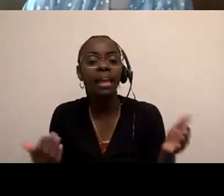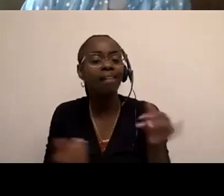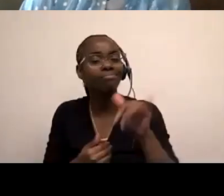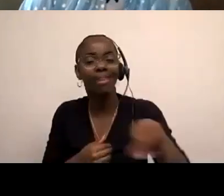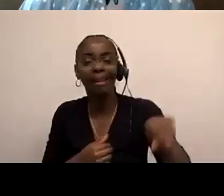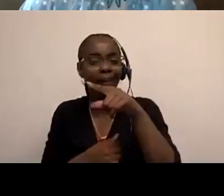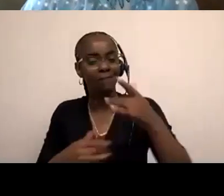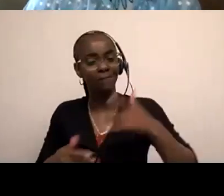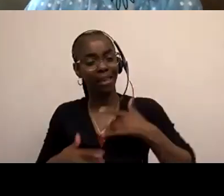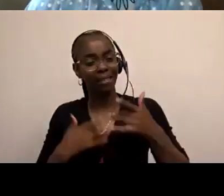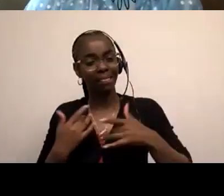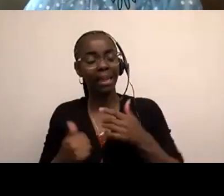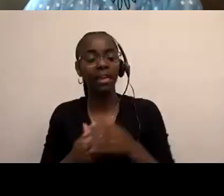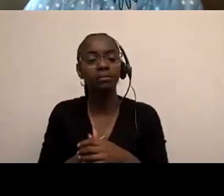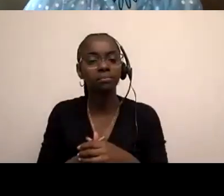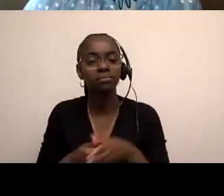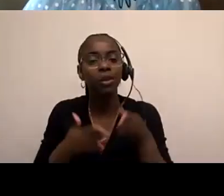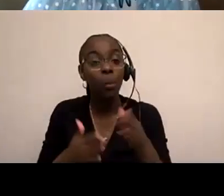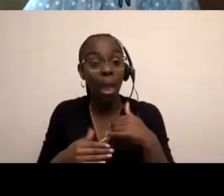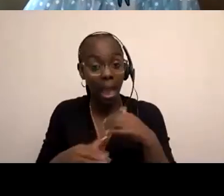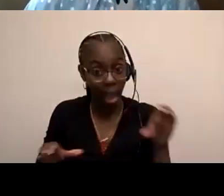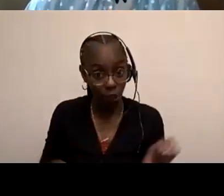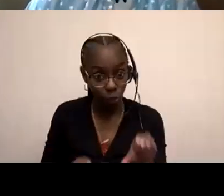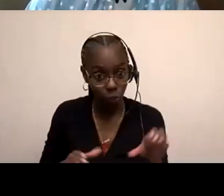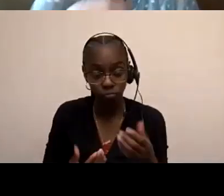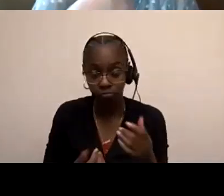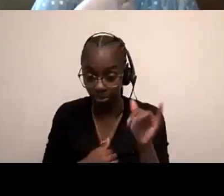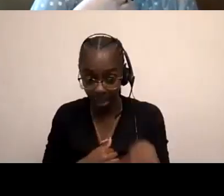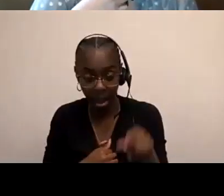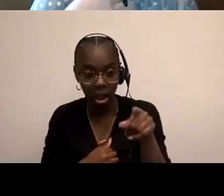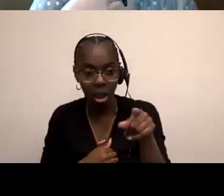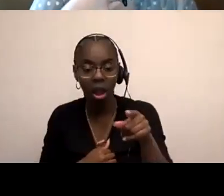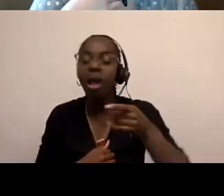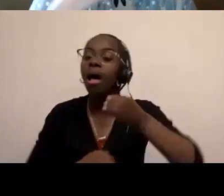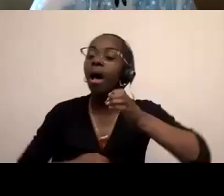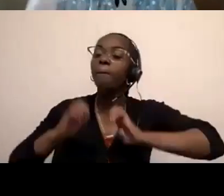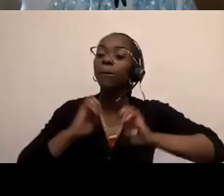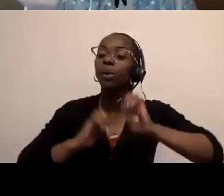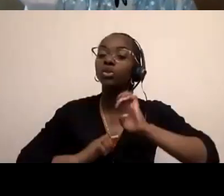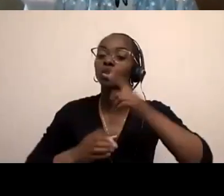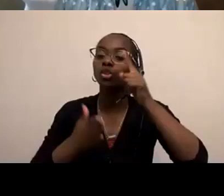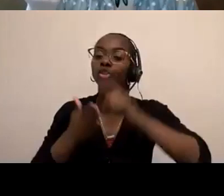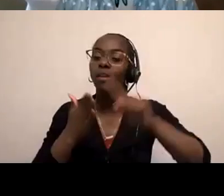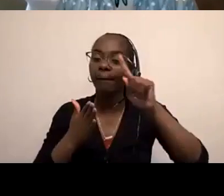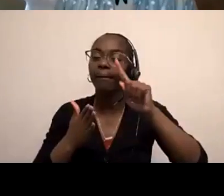THE WAY I DO THAT IS THROUGH EMOTIONAL CHECK-INS. FOR EXAMPLE ASKING THEM WHAT IS ONE GOOD THING THAT HAPPENED TODAY?